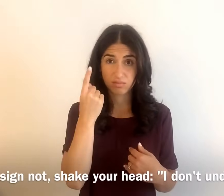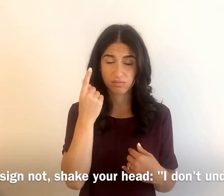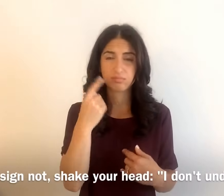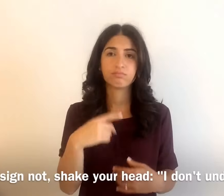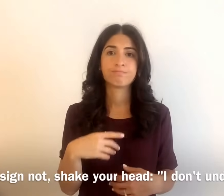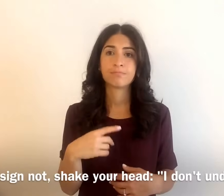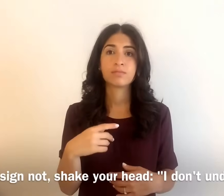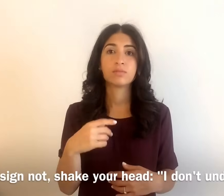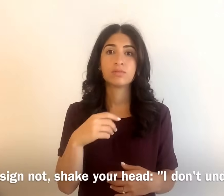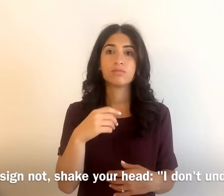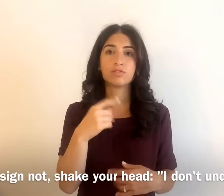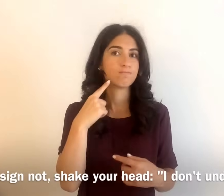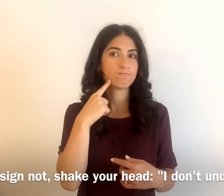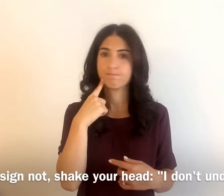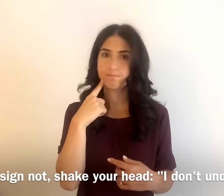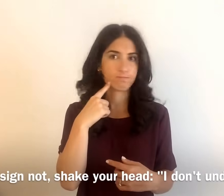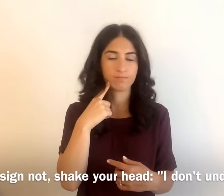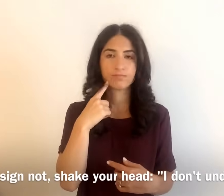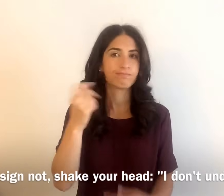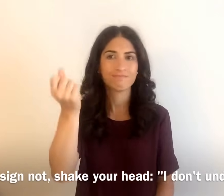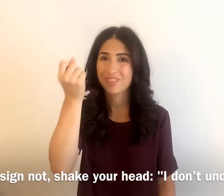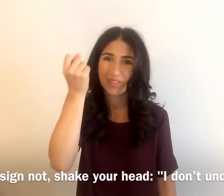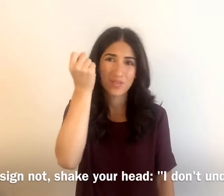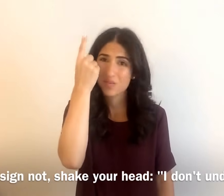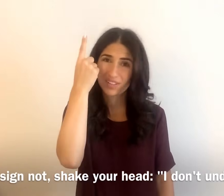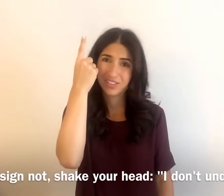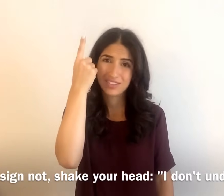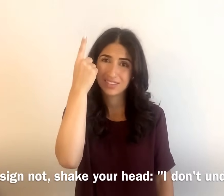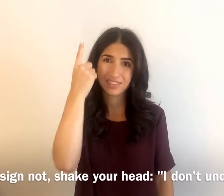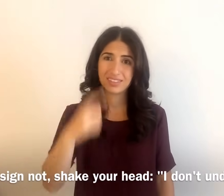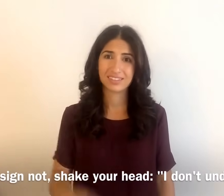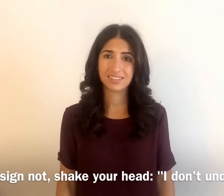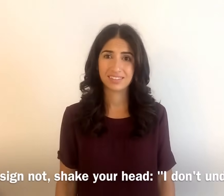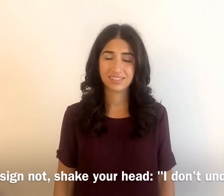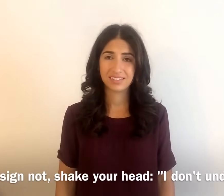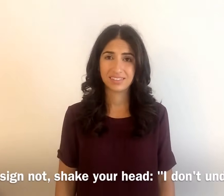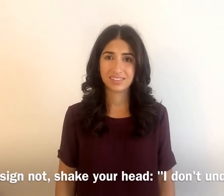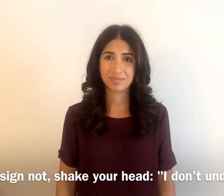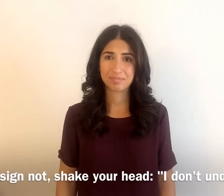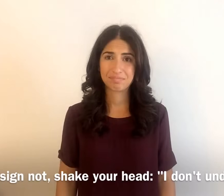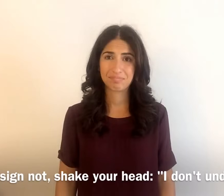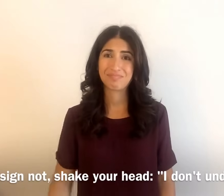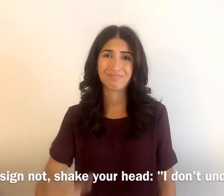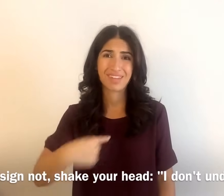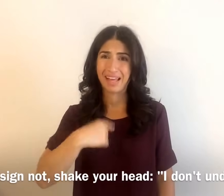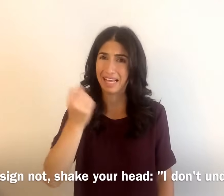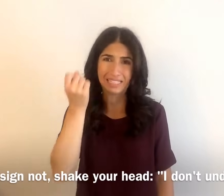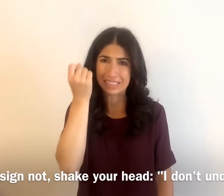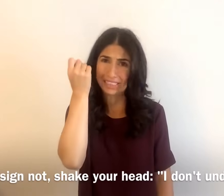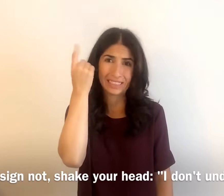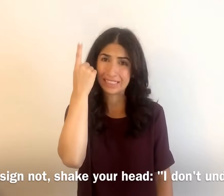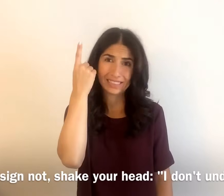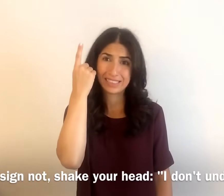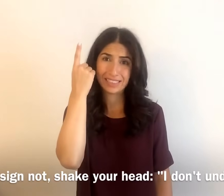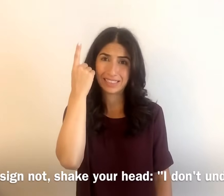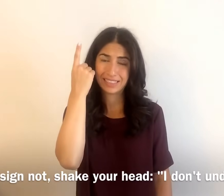I don't understand or maybe you'll sign "I don't" -- with the sign NOT right --